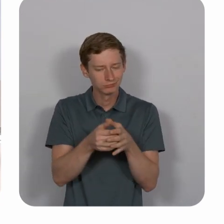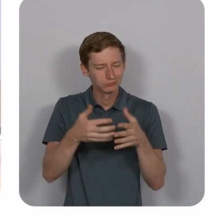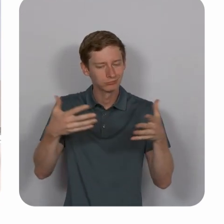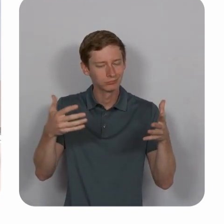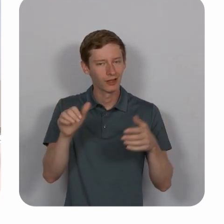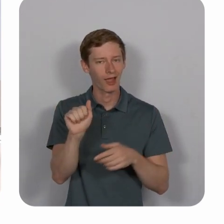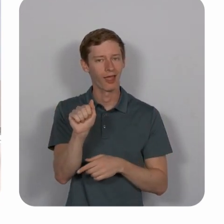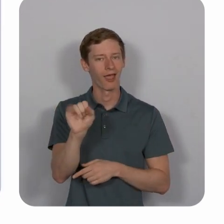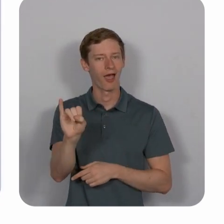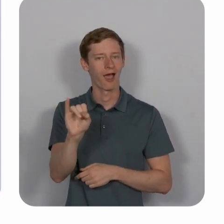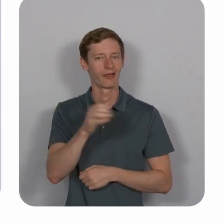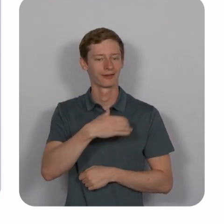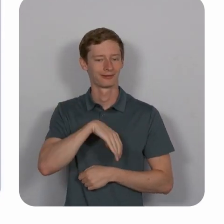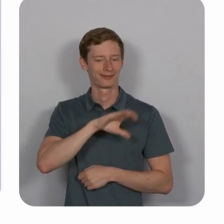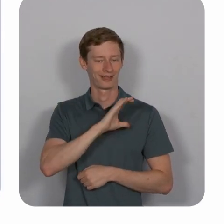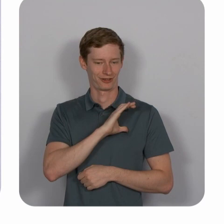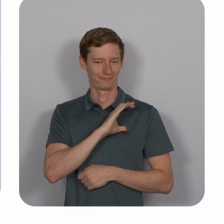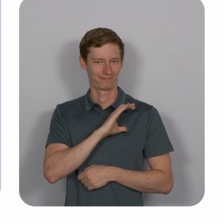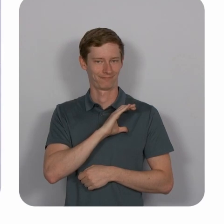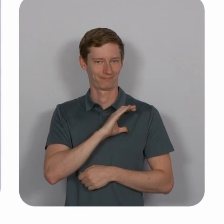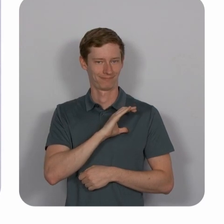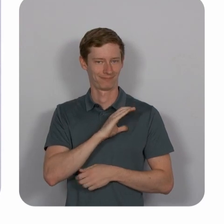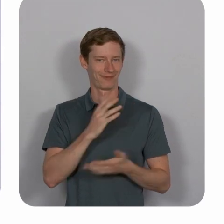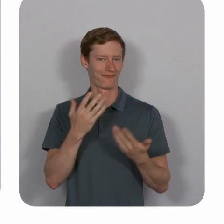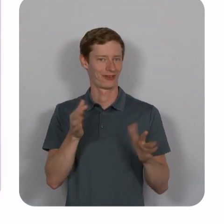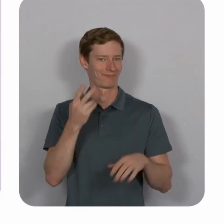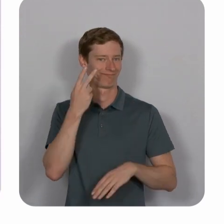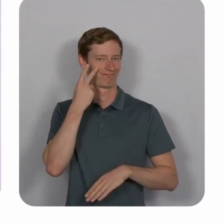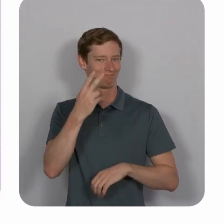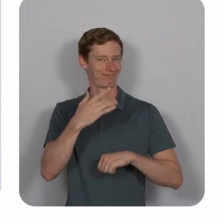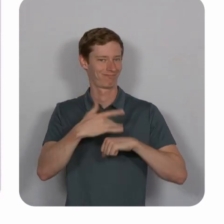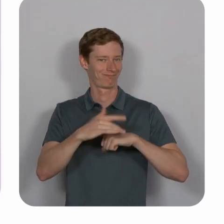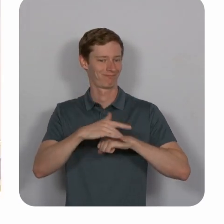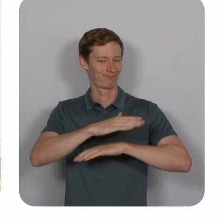the ones that you see in our platform today with the power of Llama models.